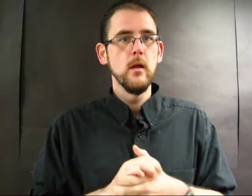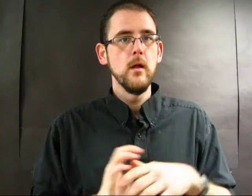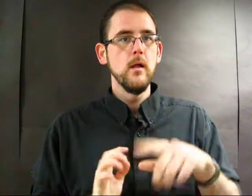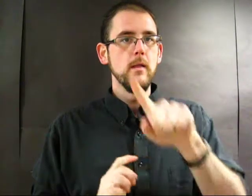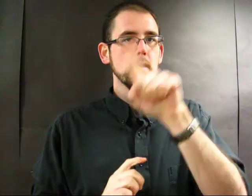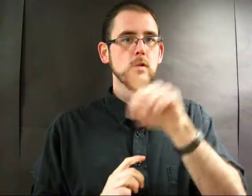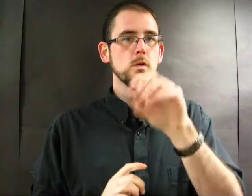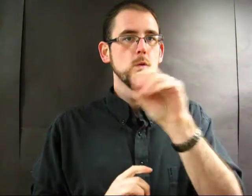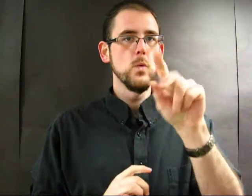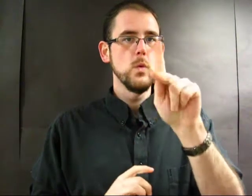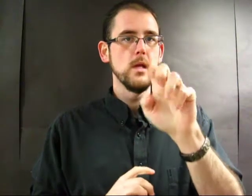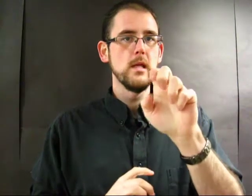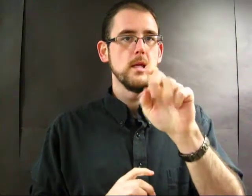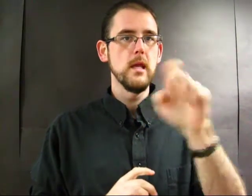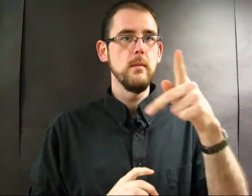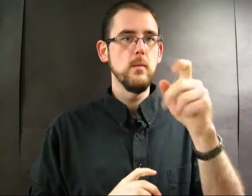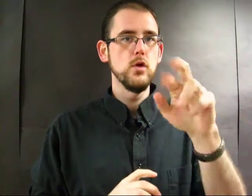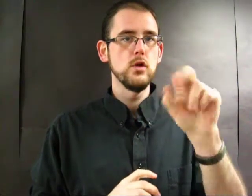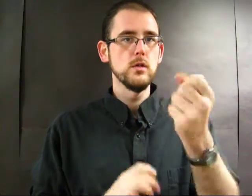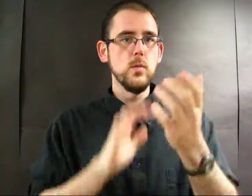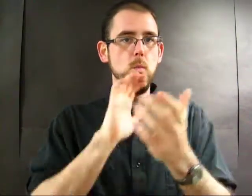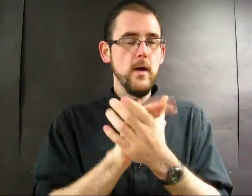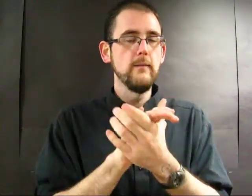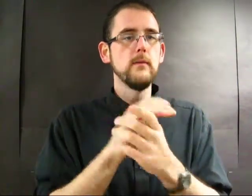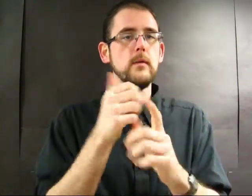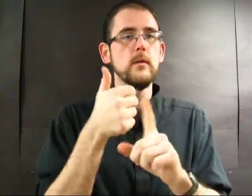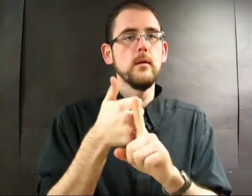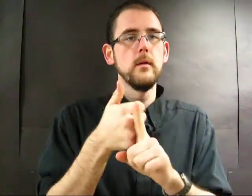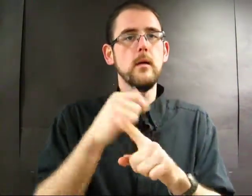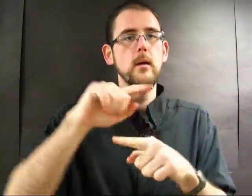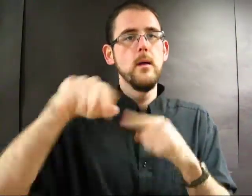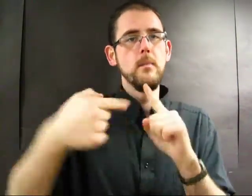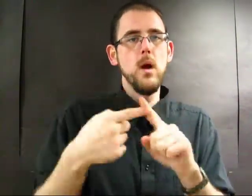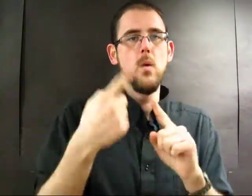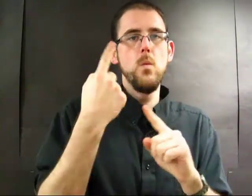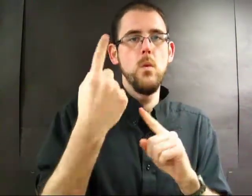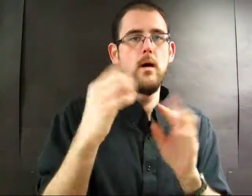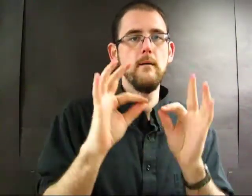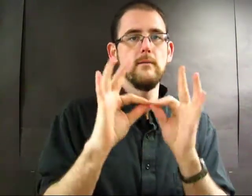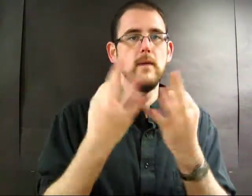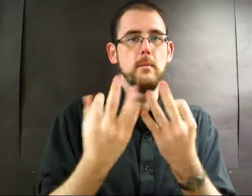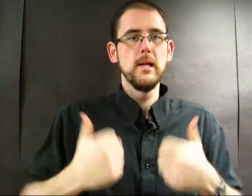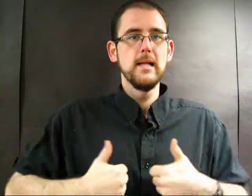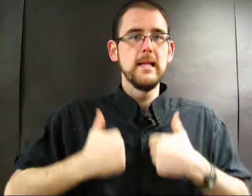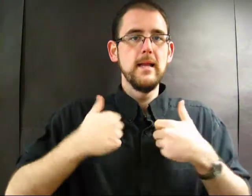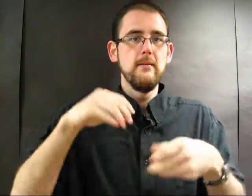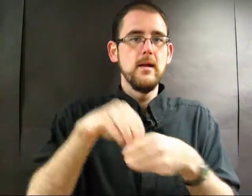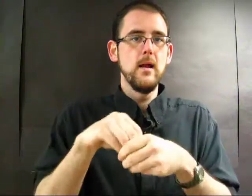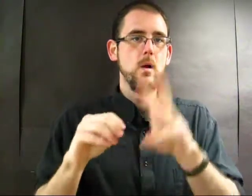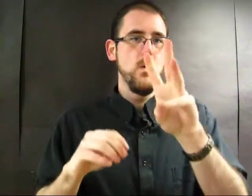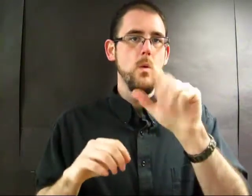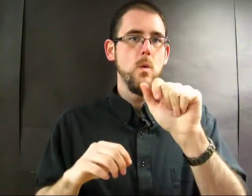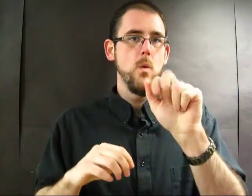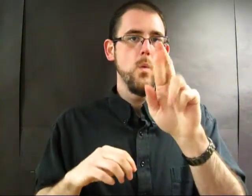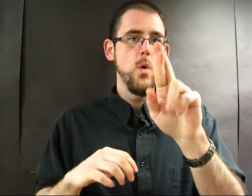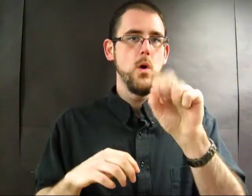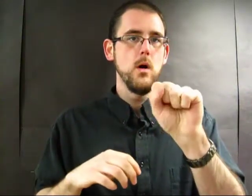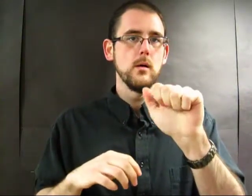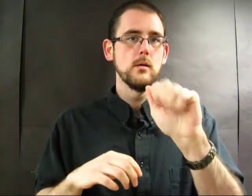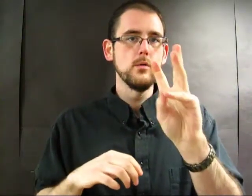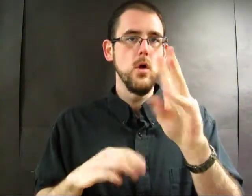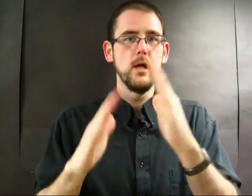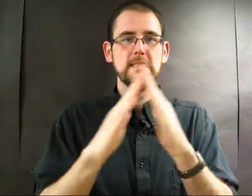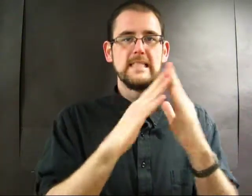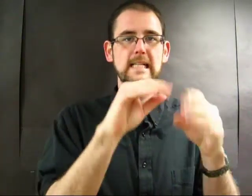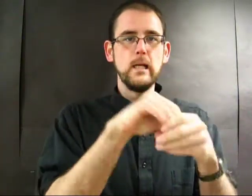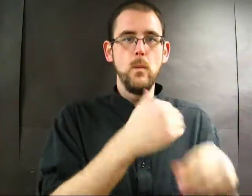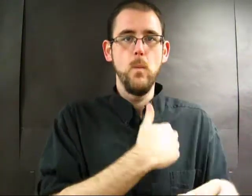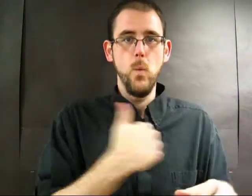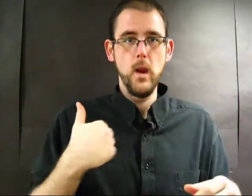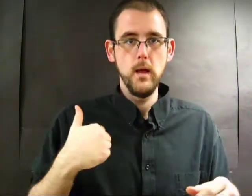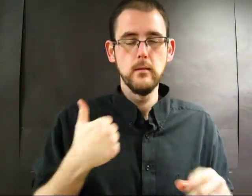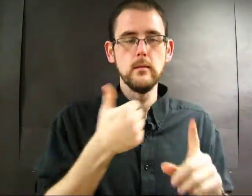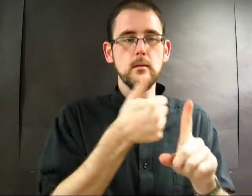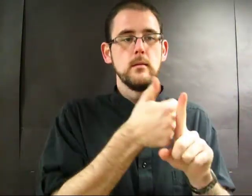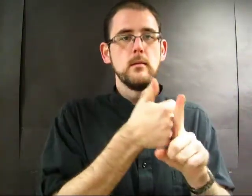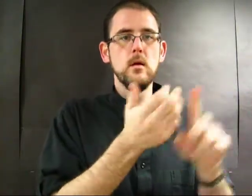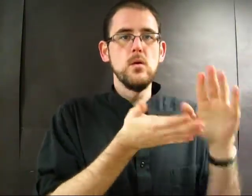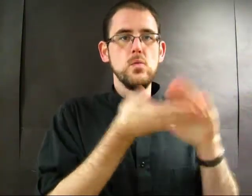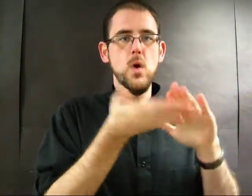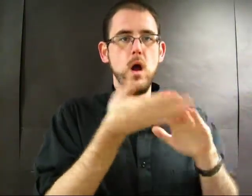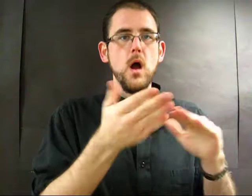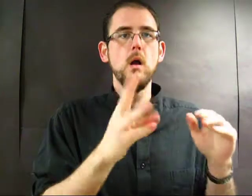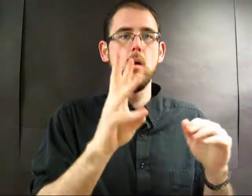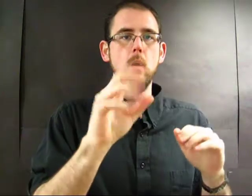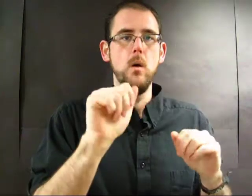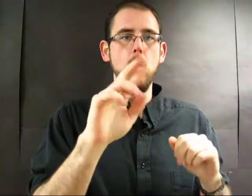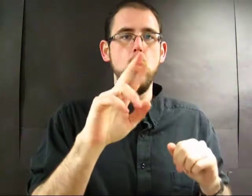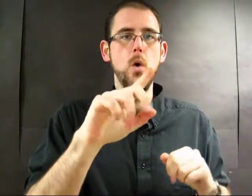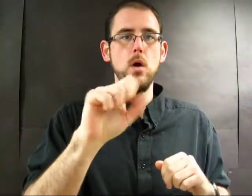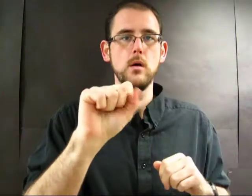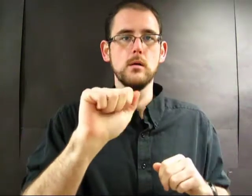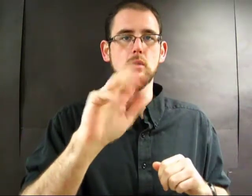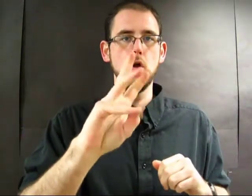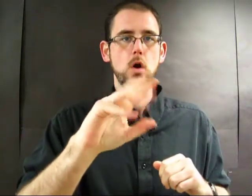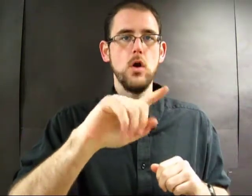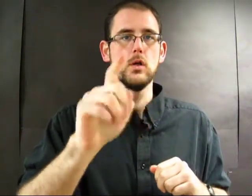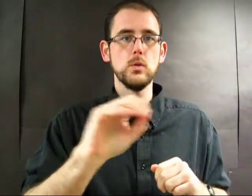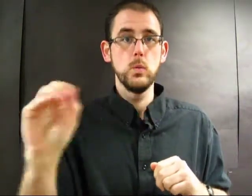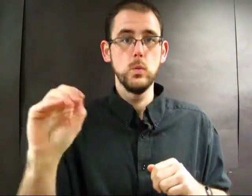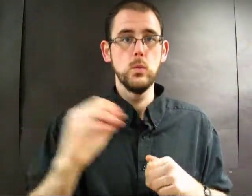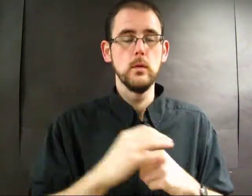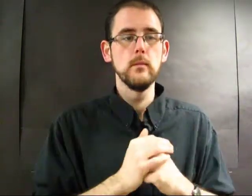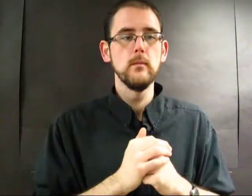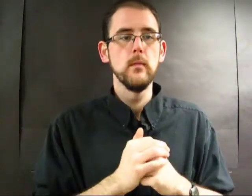"The Zookeeper's Wife" is about a family that lived in Warsaw, in Poland, and ran the Warsaw Zoo.